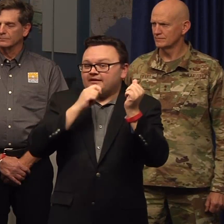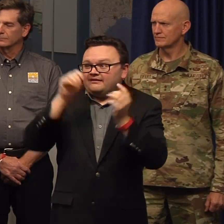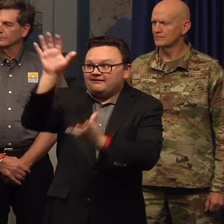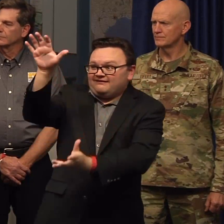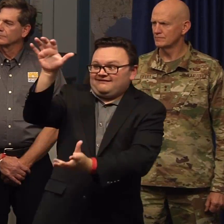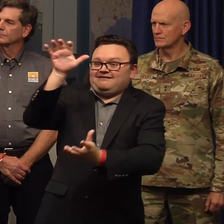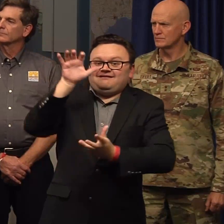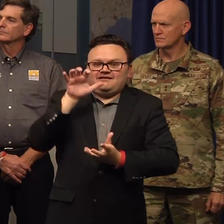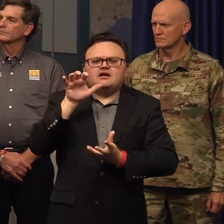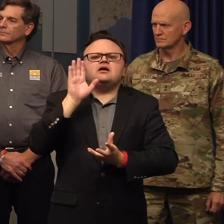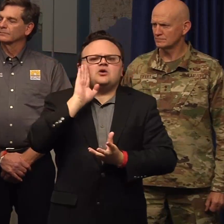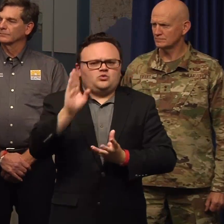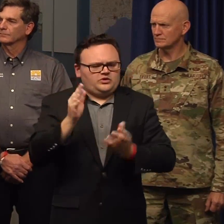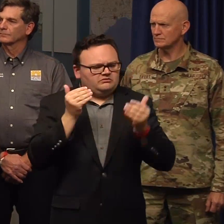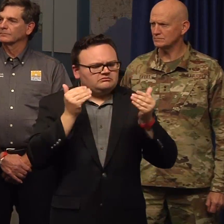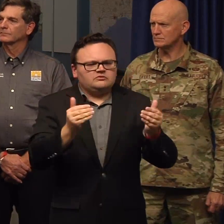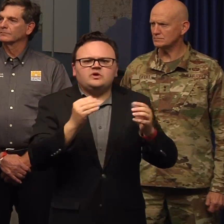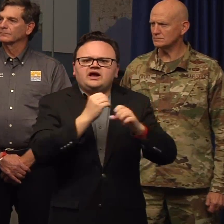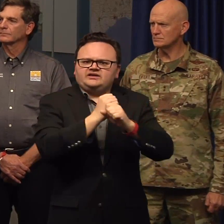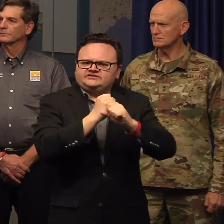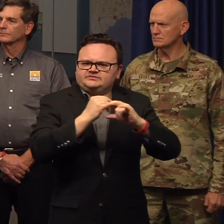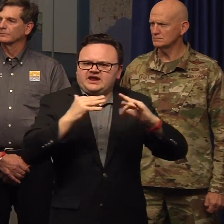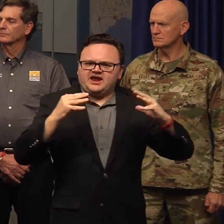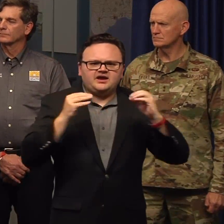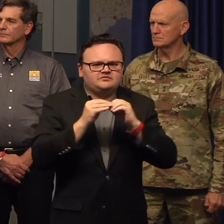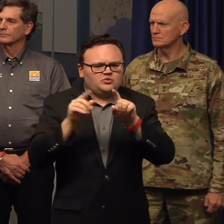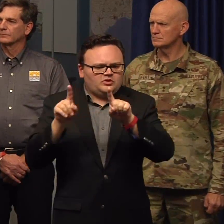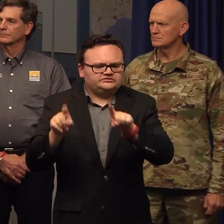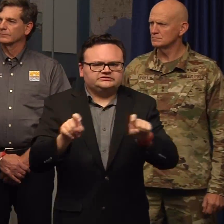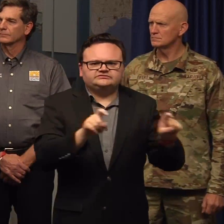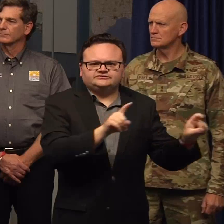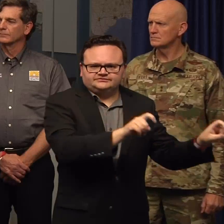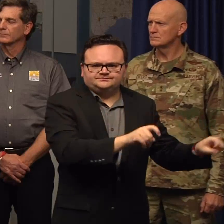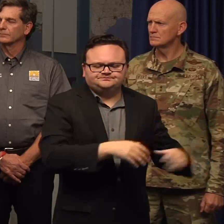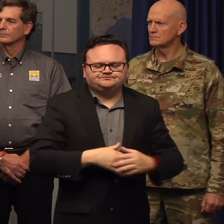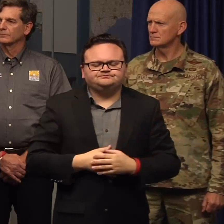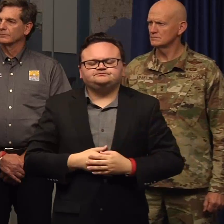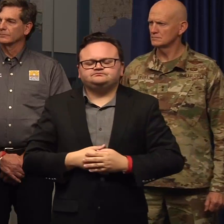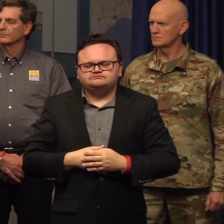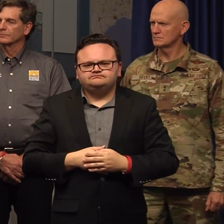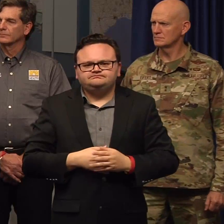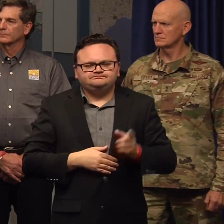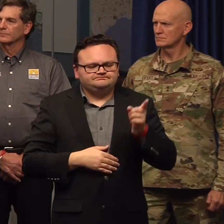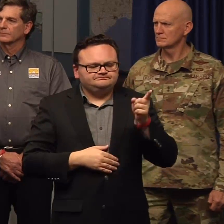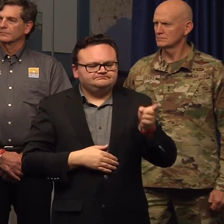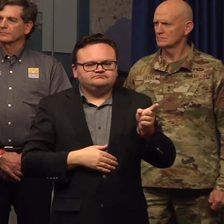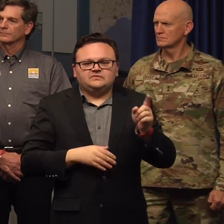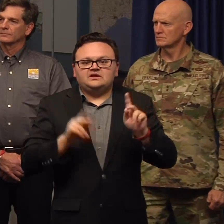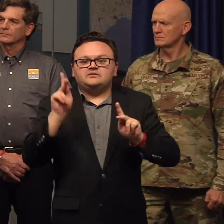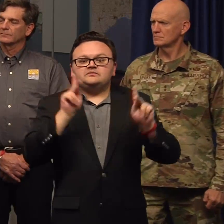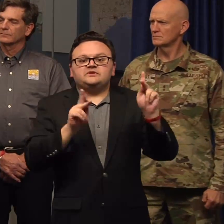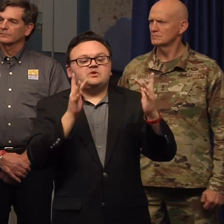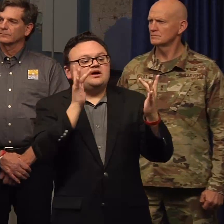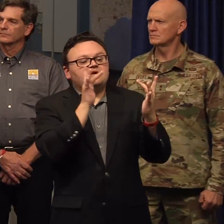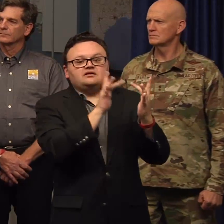WE HAVE RIGHT NOW 1700 COLLECTION SWABS AND OBVIOUSLY WE WANT TO PLUS THAT WAY UP AND BE ABLE TO MOVE MORE PEOPLE THERE SO AS WE GET MORE SWABS WE WILL BE ABLE TO EXPAND THIS